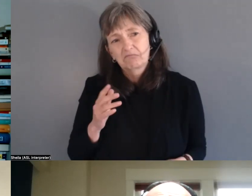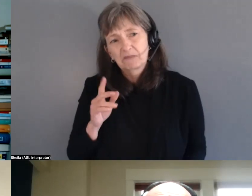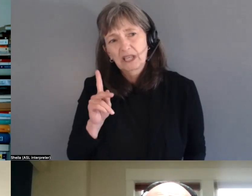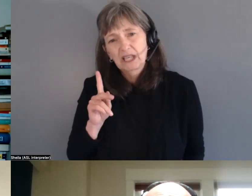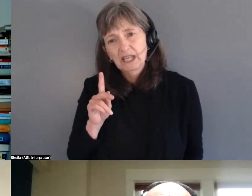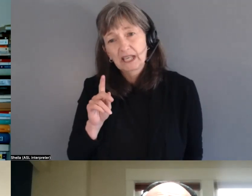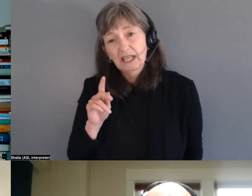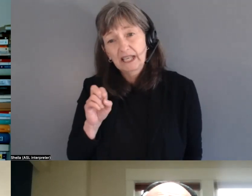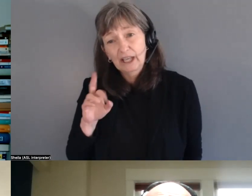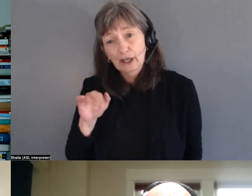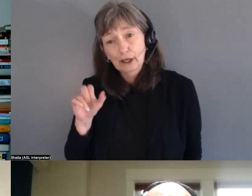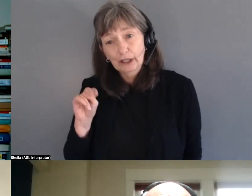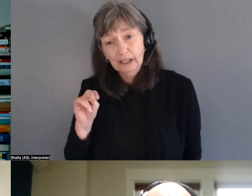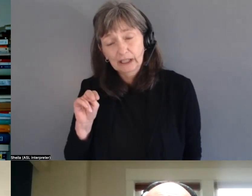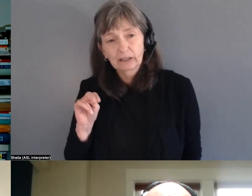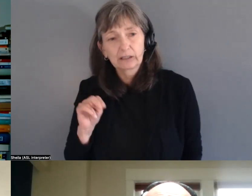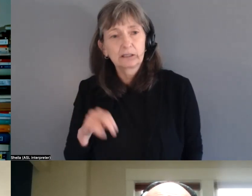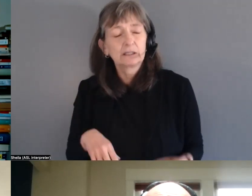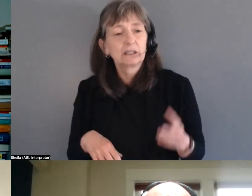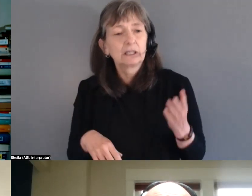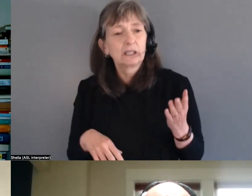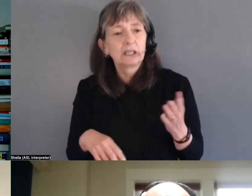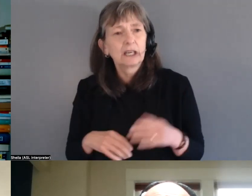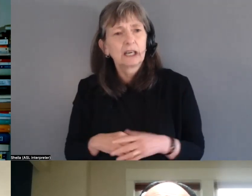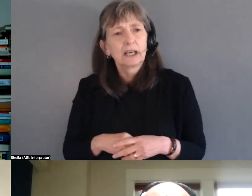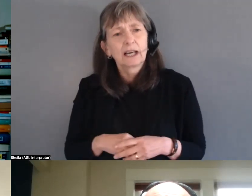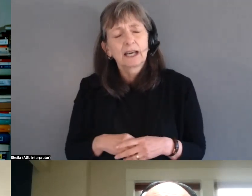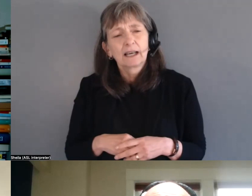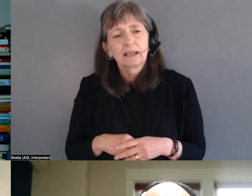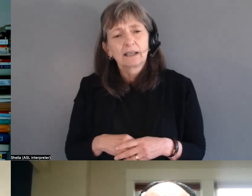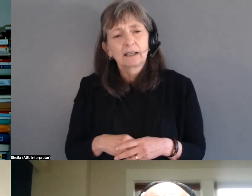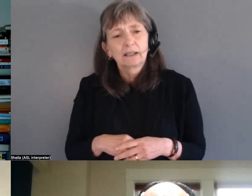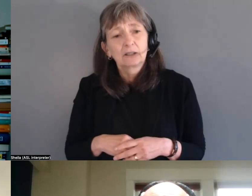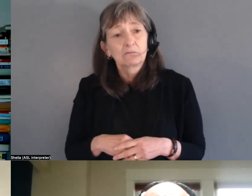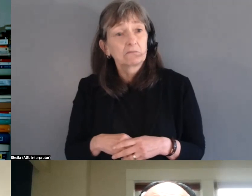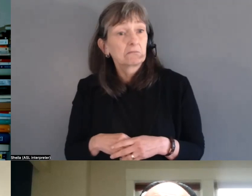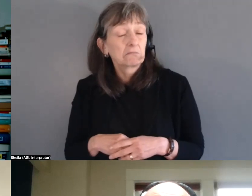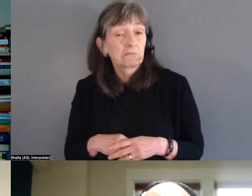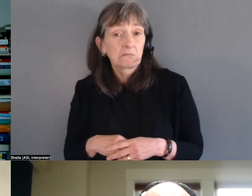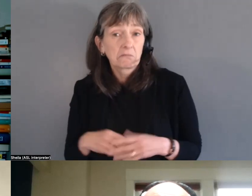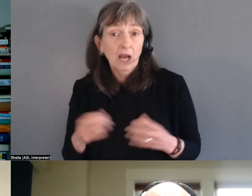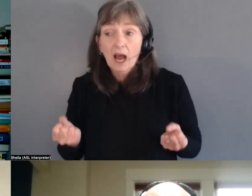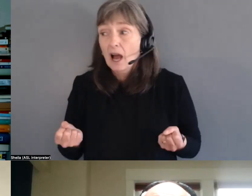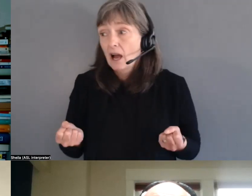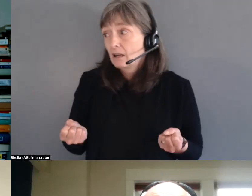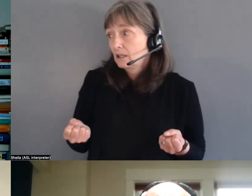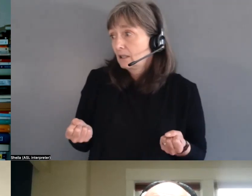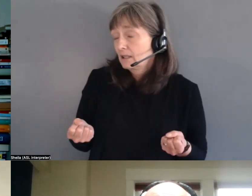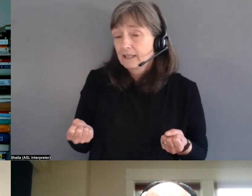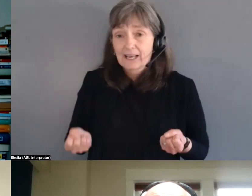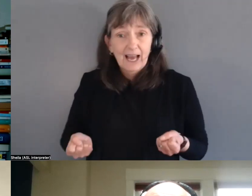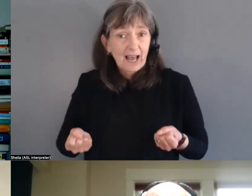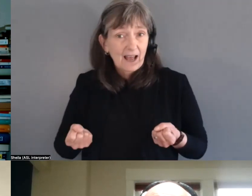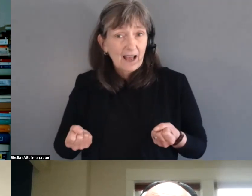or maybe how little of the market needs to support Thema before you think a retailer